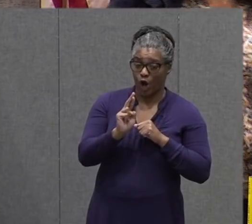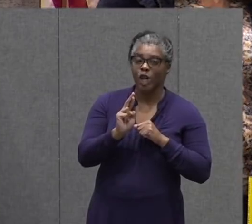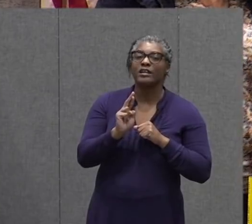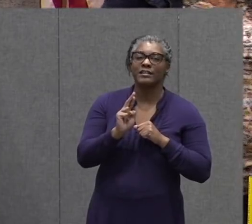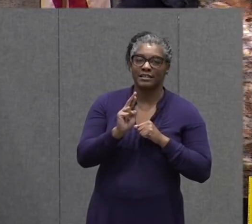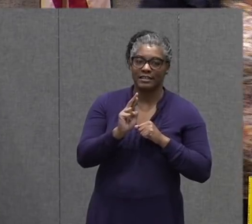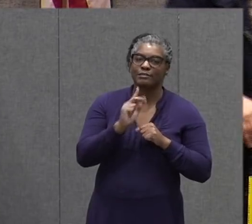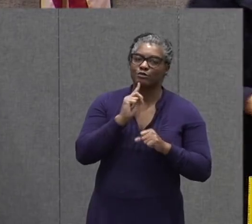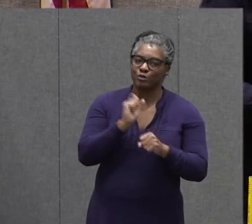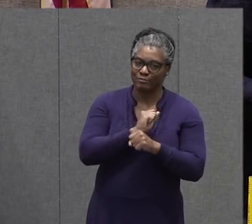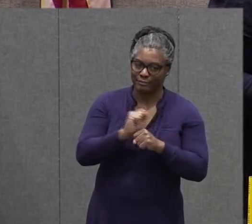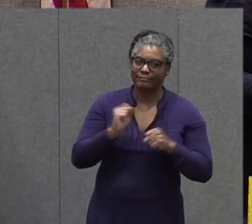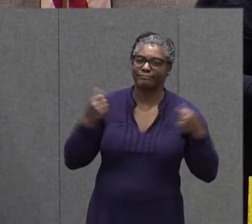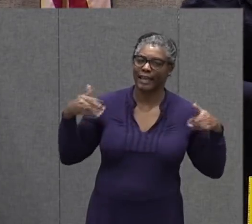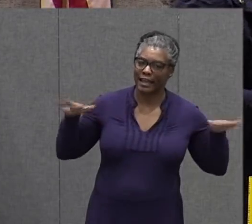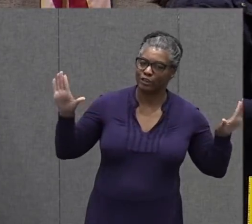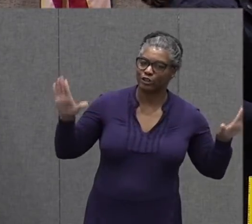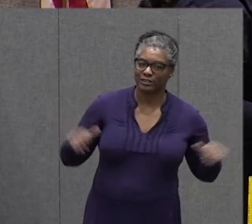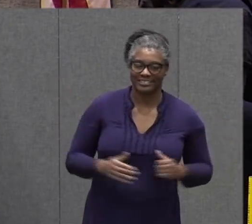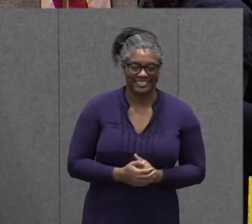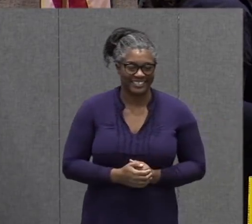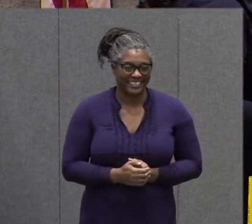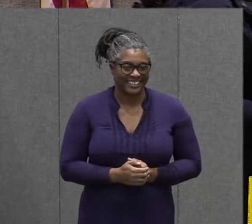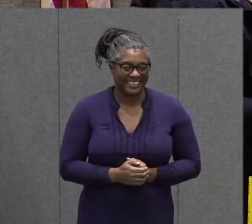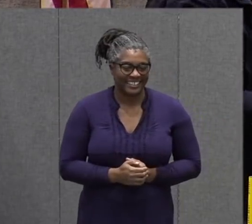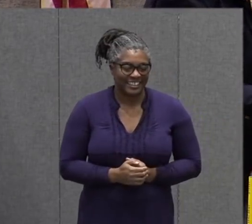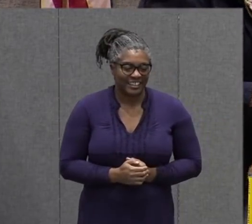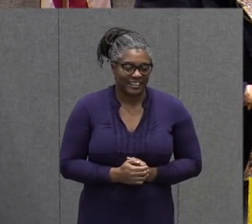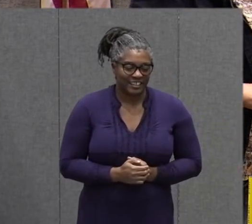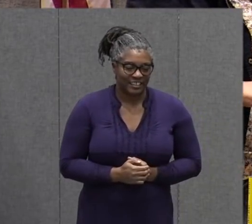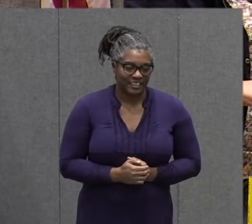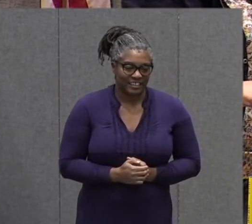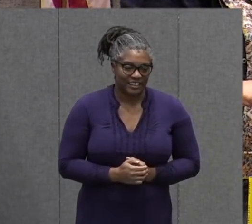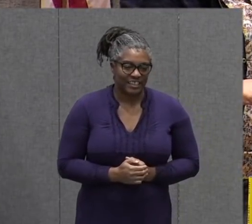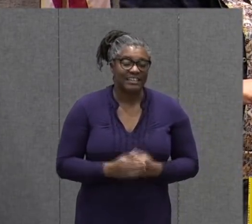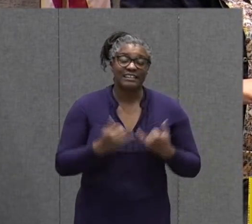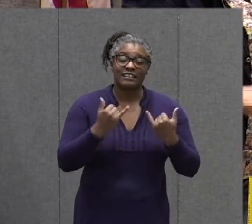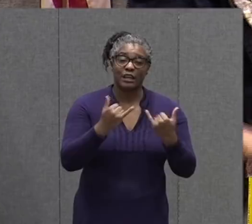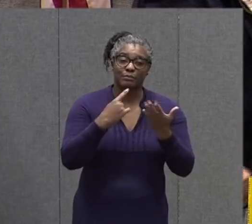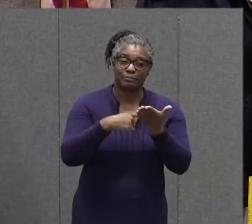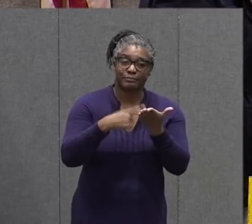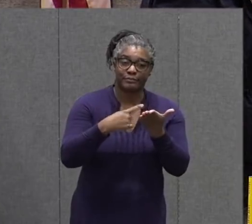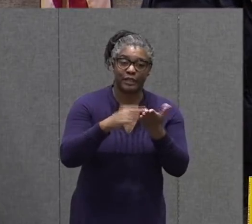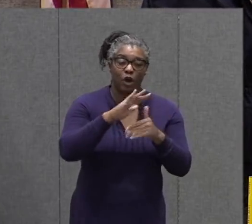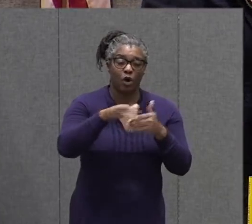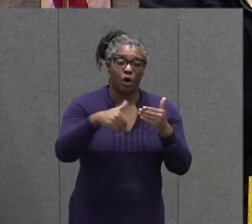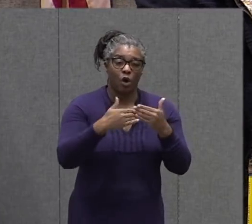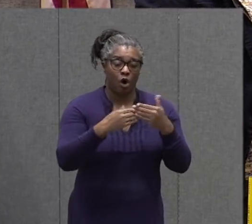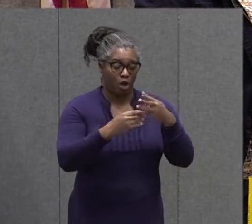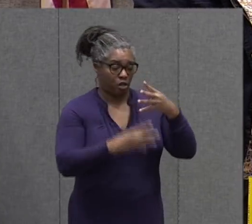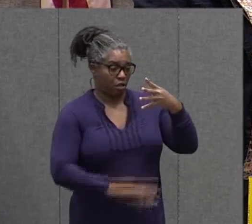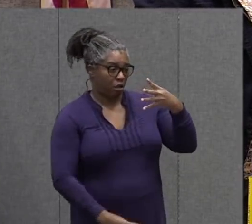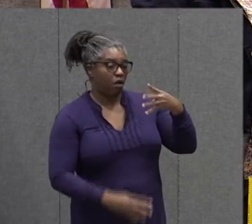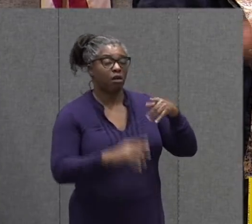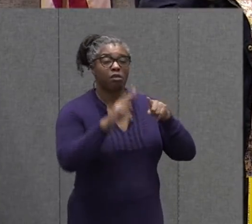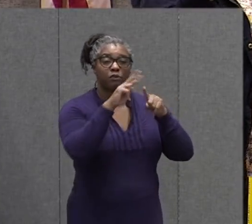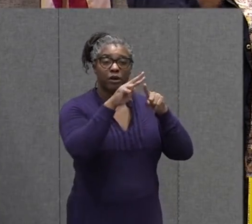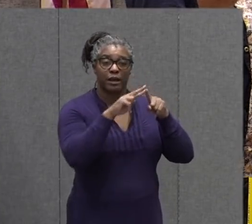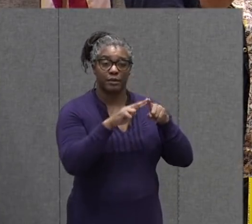He knows that. So going over all of our vocabulary words. Remember, the meanings need to mean something to you.